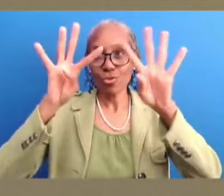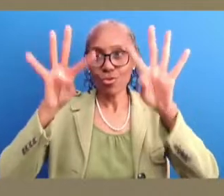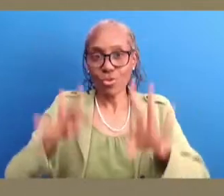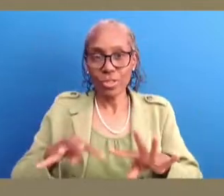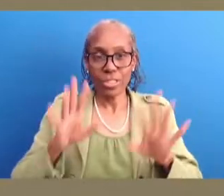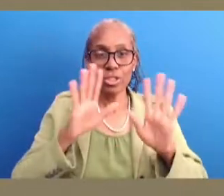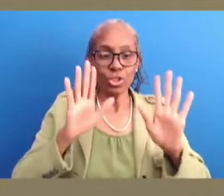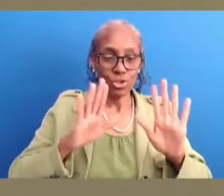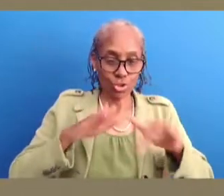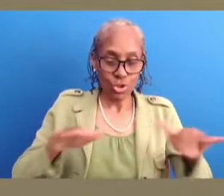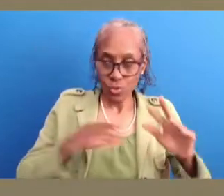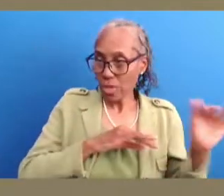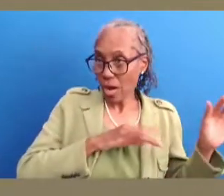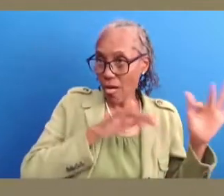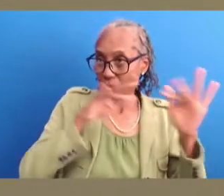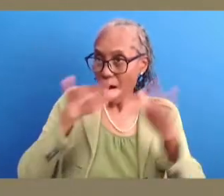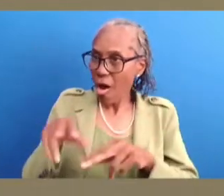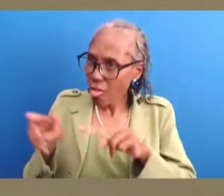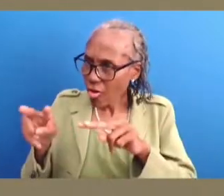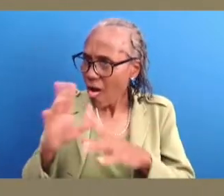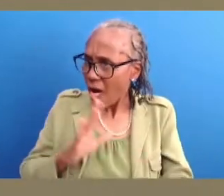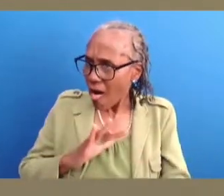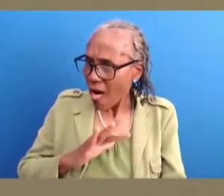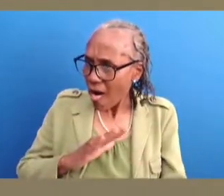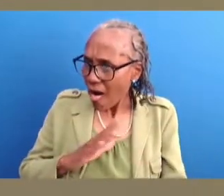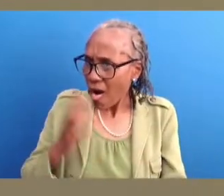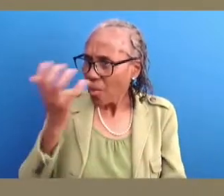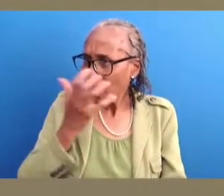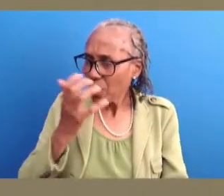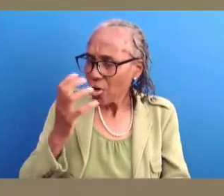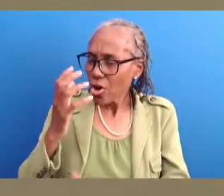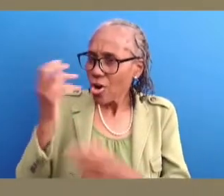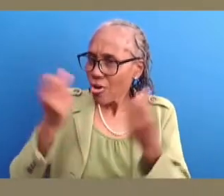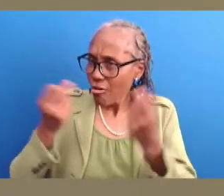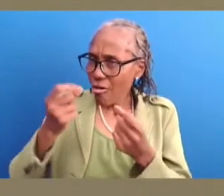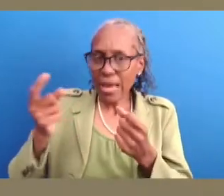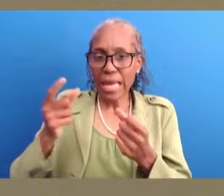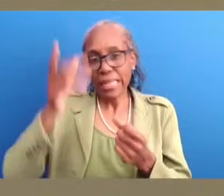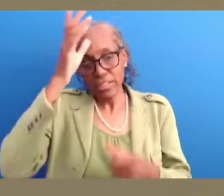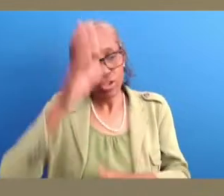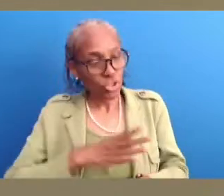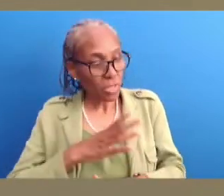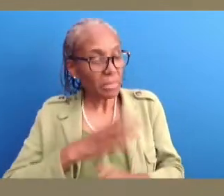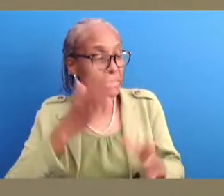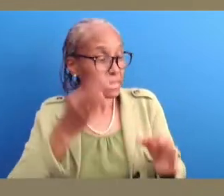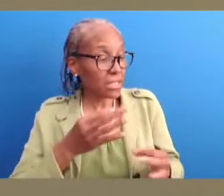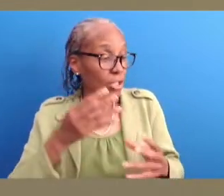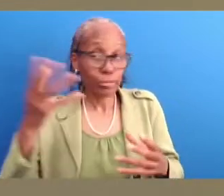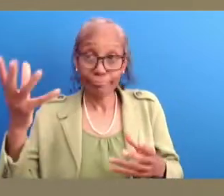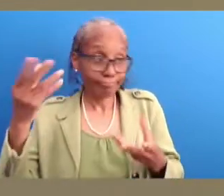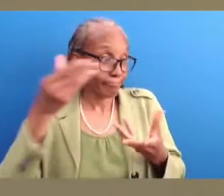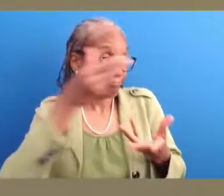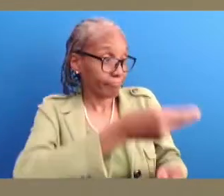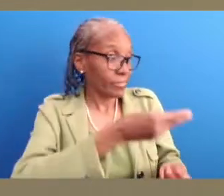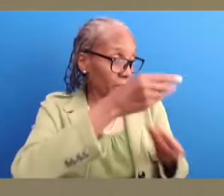MERCEDES-BENZ WITH THE VELVET CURTAINS AT THE WINDOW AND THE